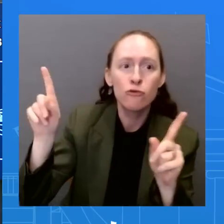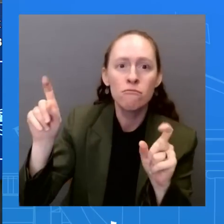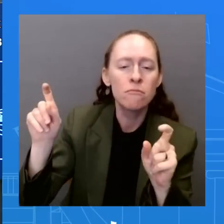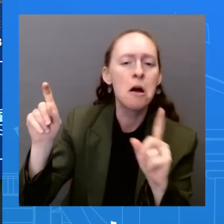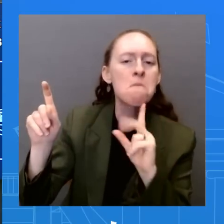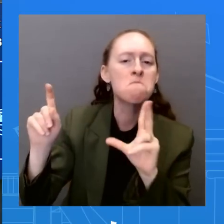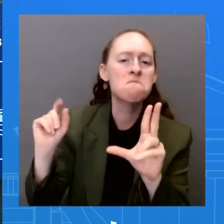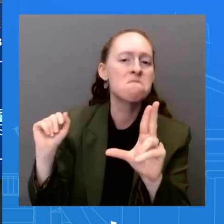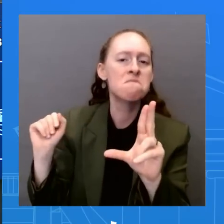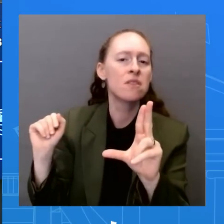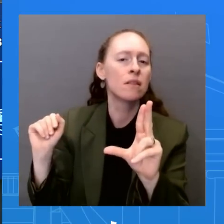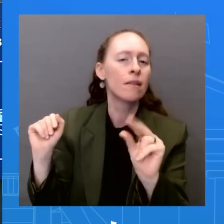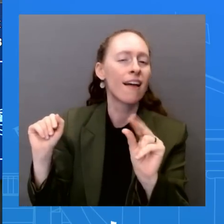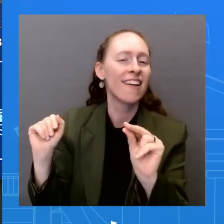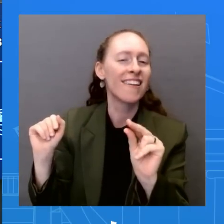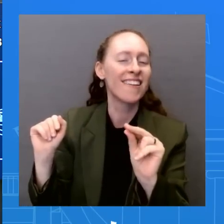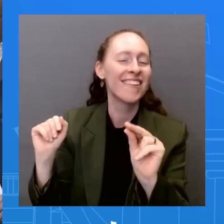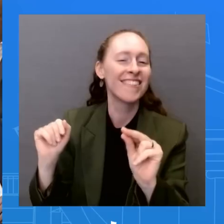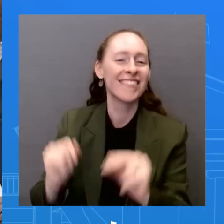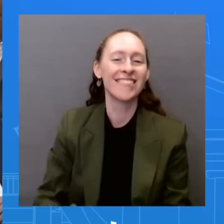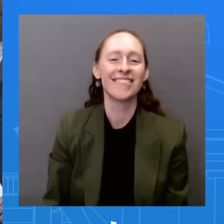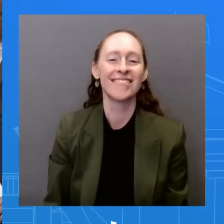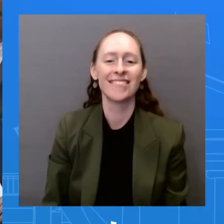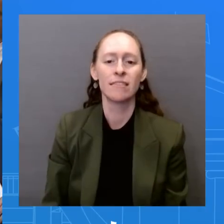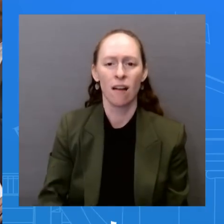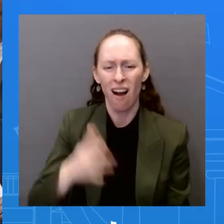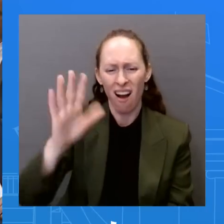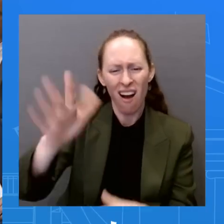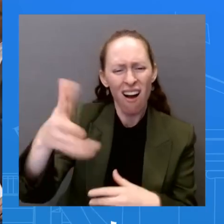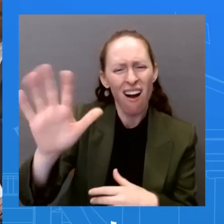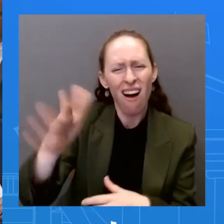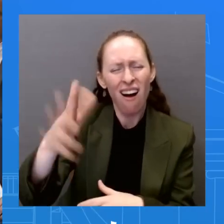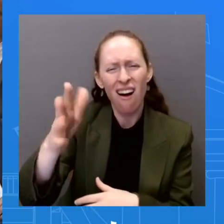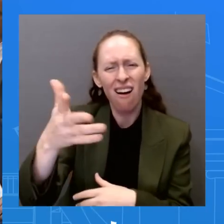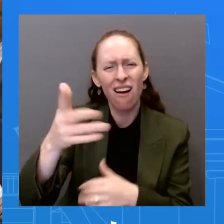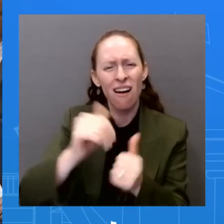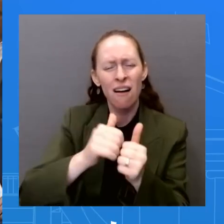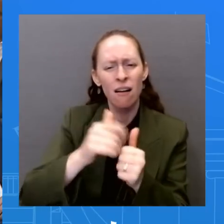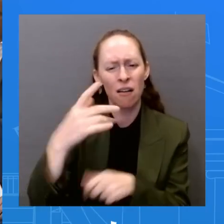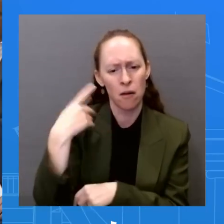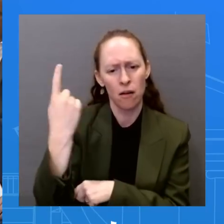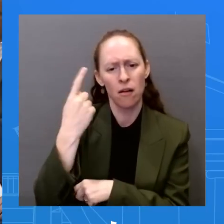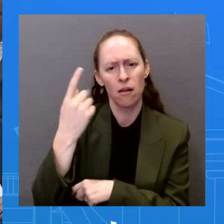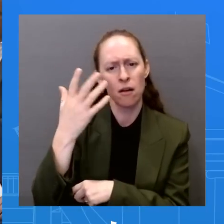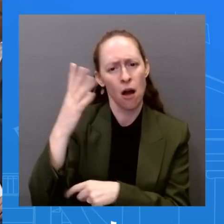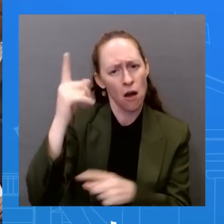Or is this something that we're -- just like COVID, we're going to be living with for some time?